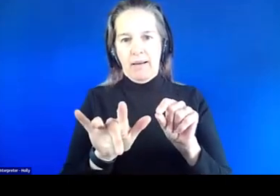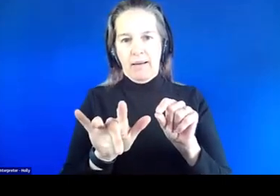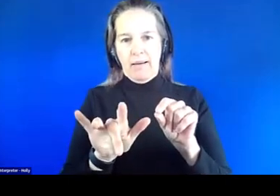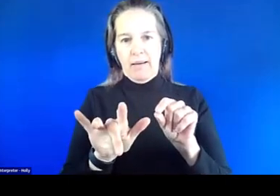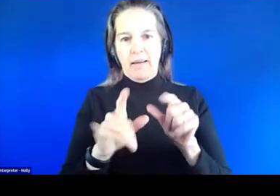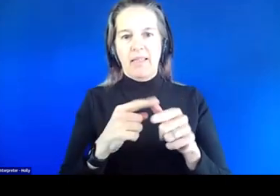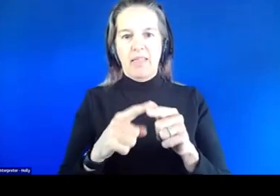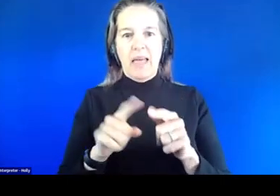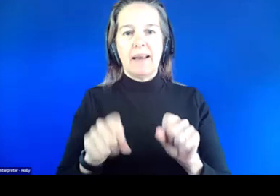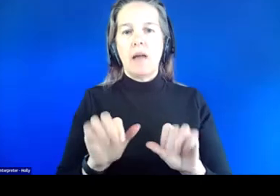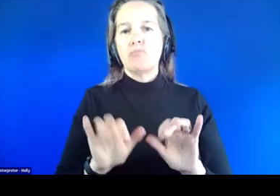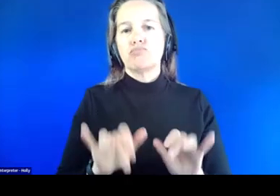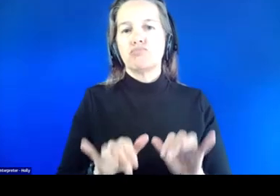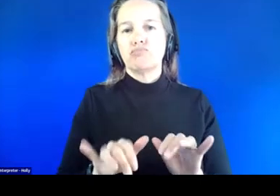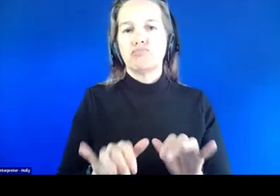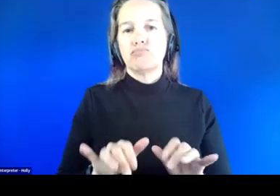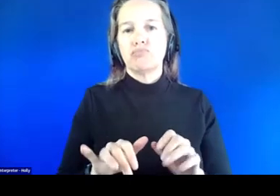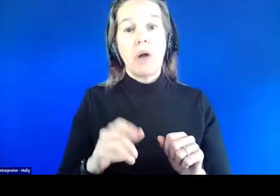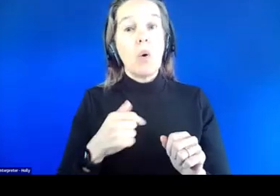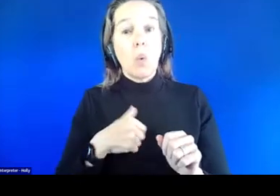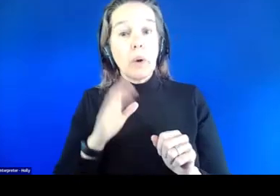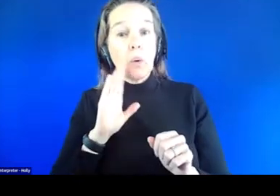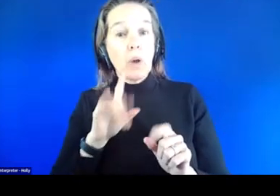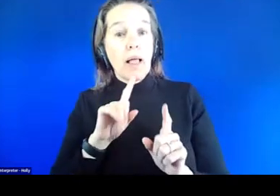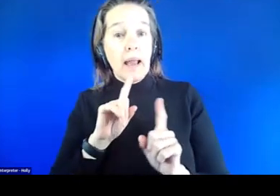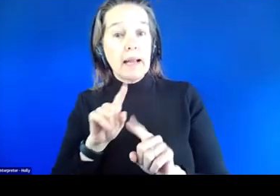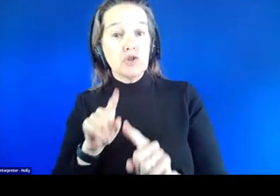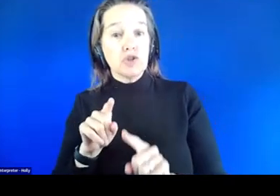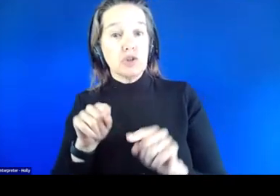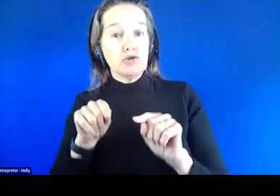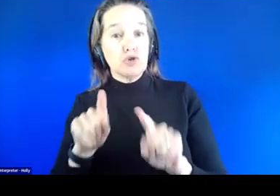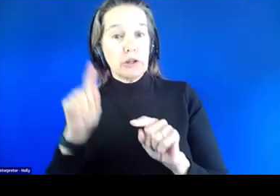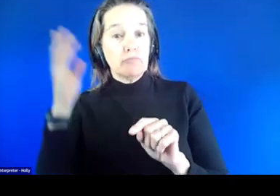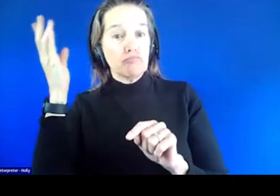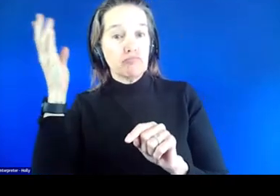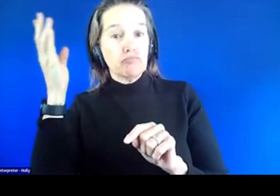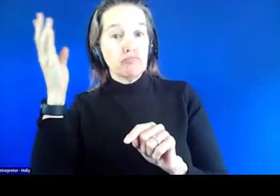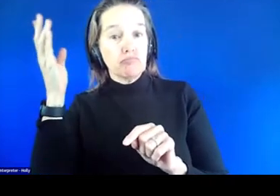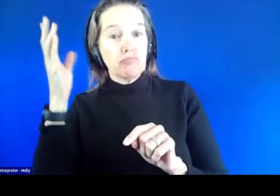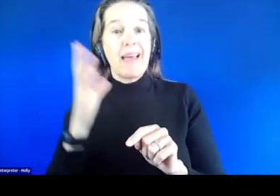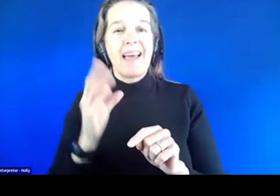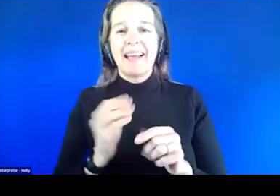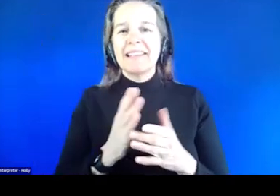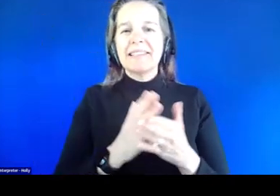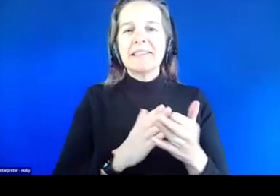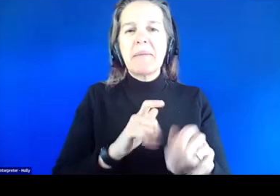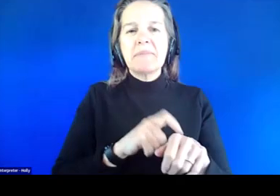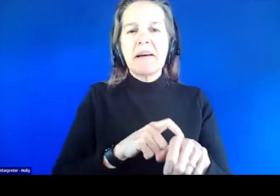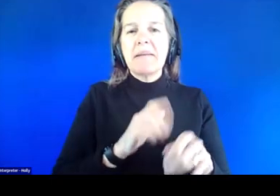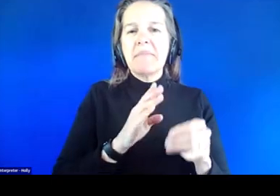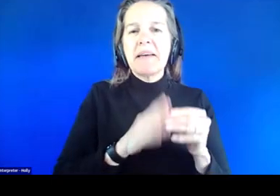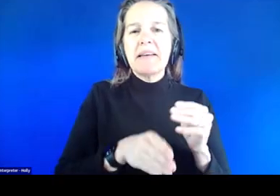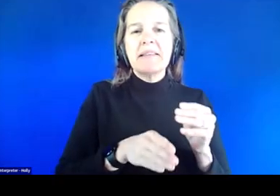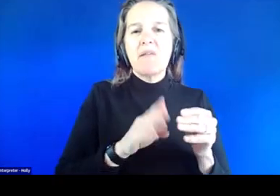through the Q&A function, and we will have some time at the end of the webinar to answer some questions live.